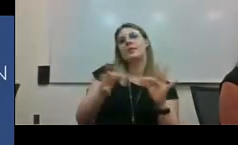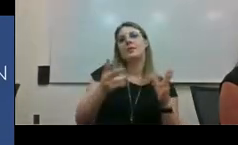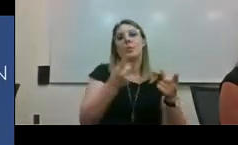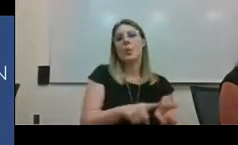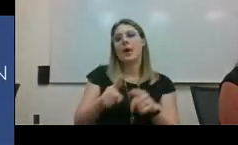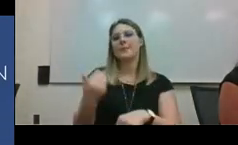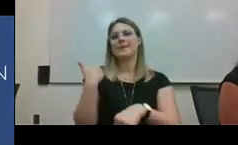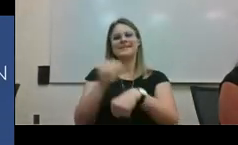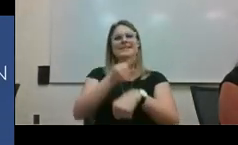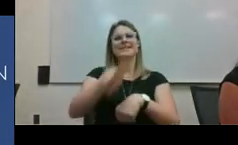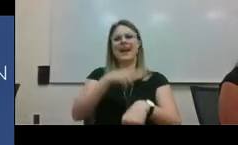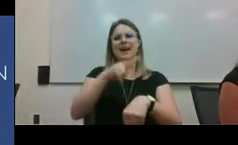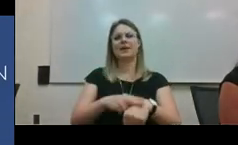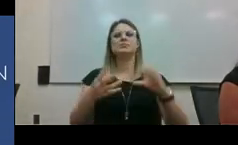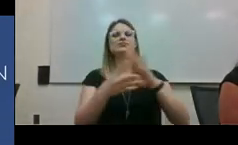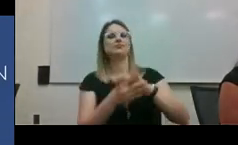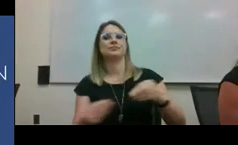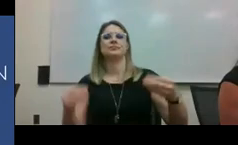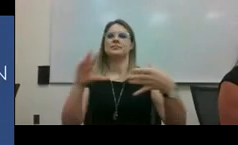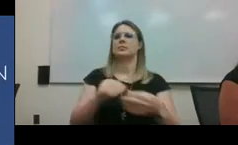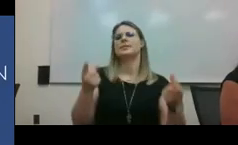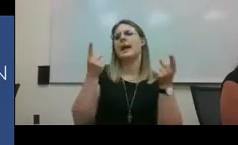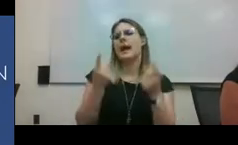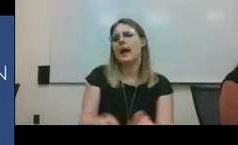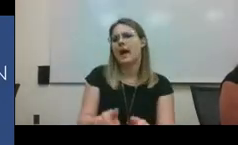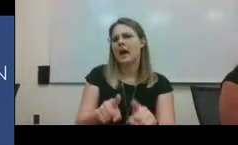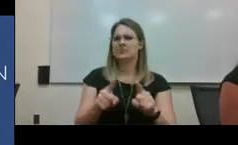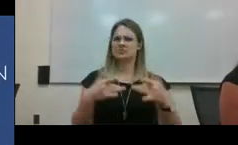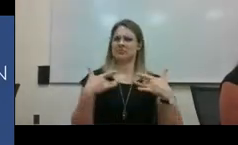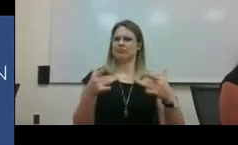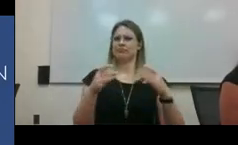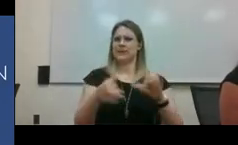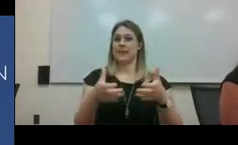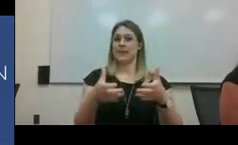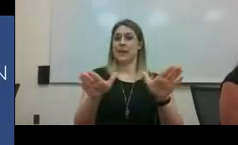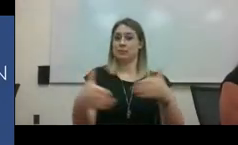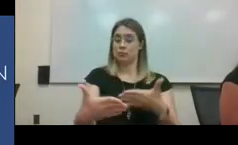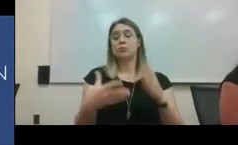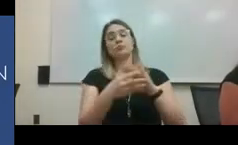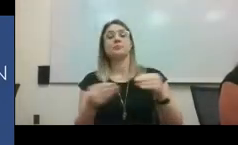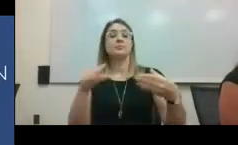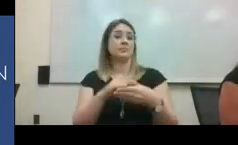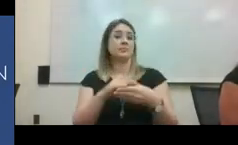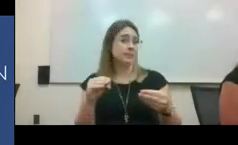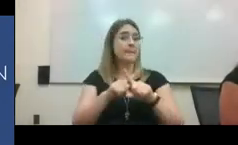that happens at the beginning of a classroom. And yet students when asked comprehension questions, I think their reality is, well,